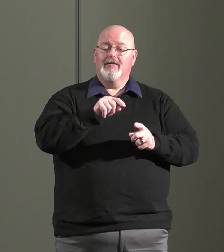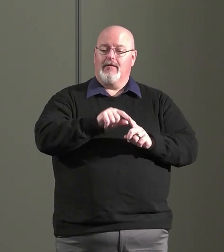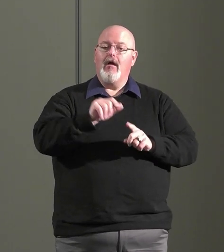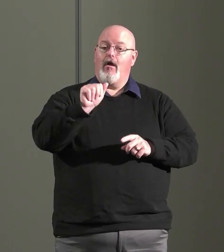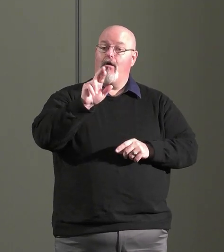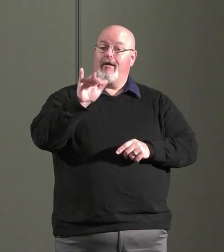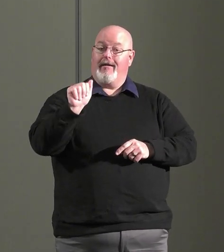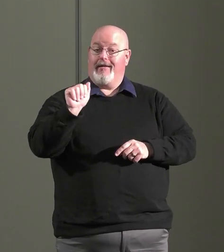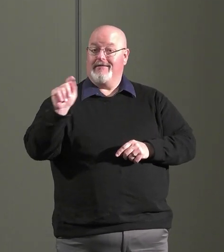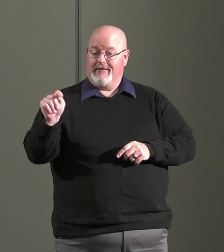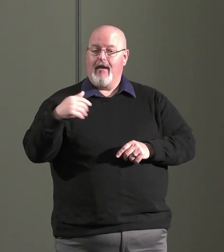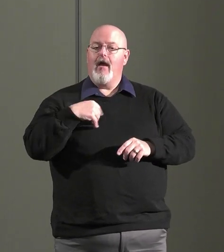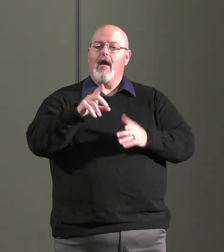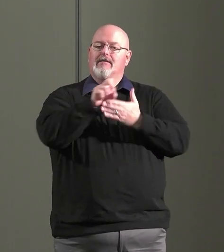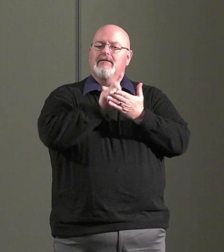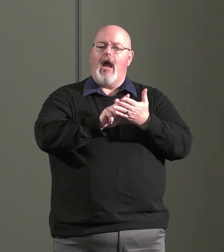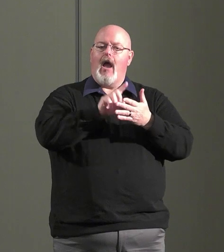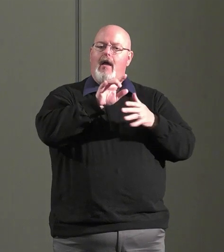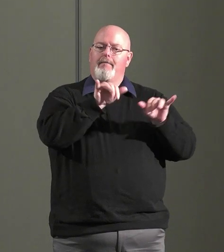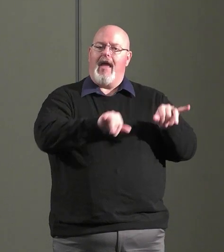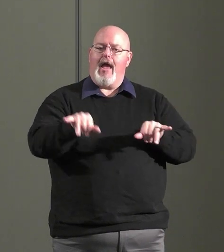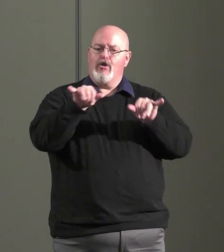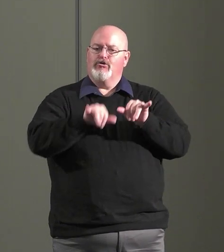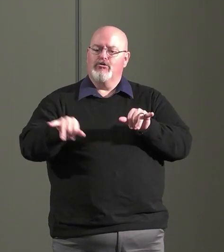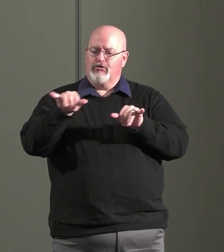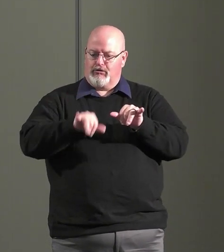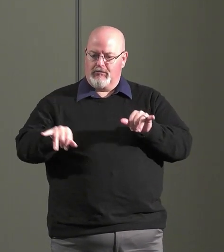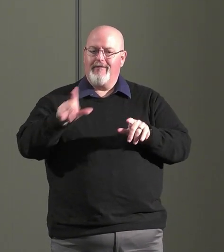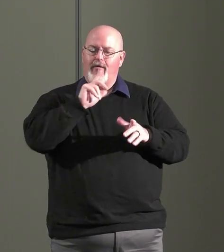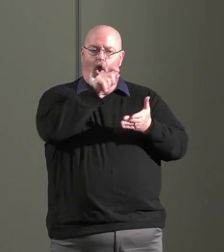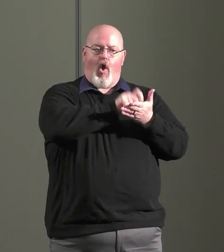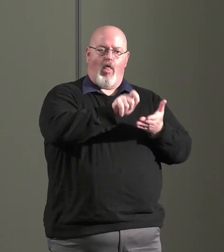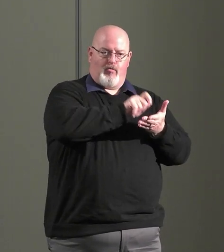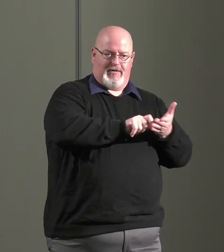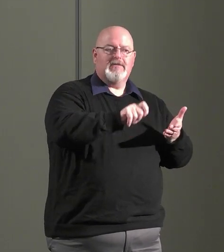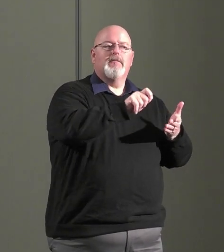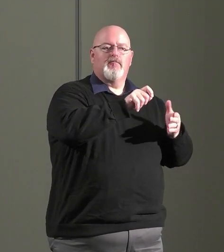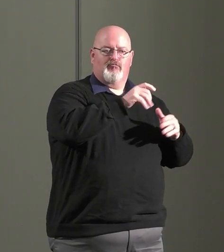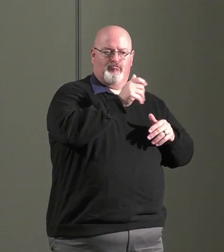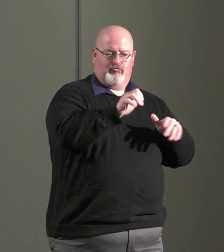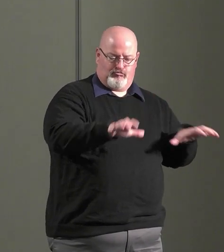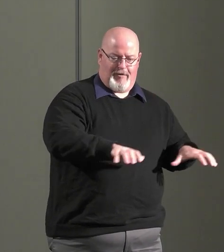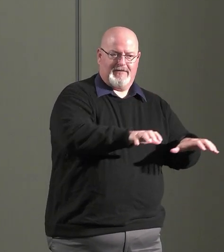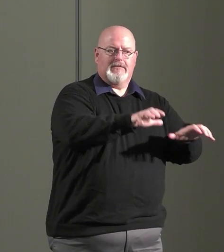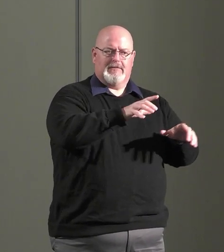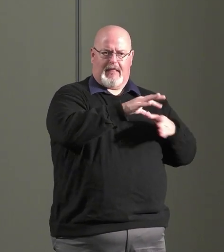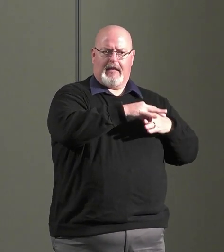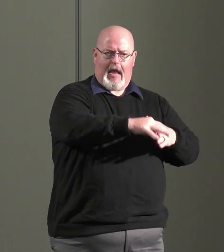has a number of design patterns from the ARIA authoring practice guide and they are trying to